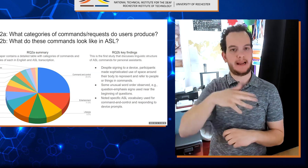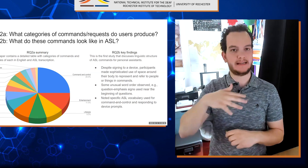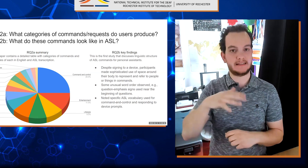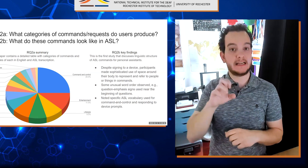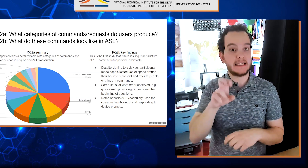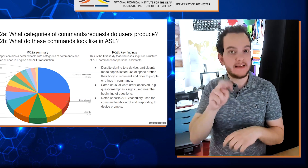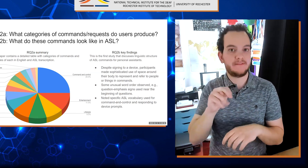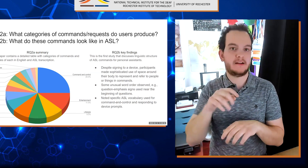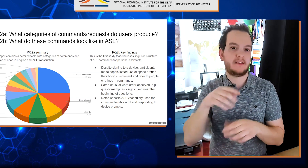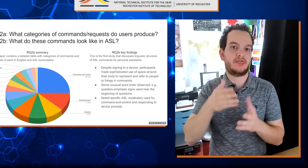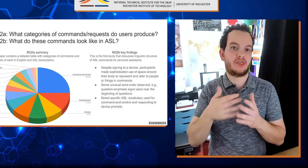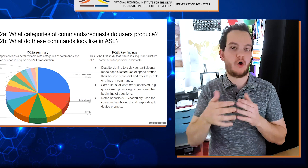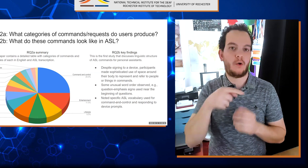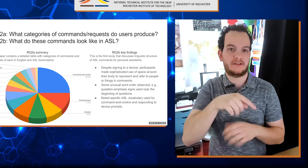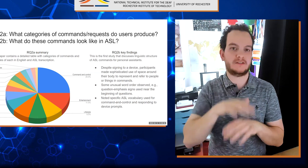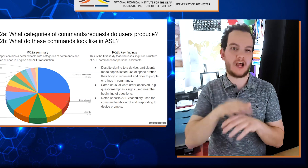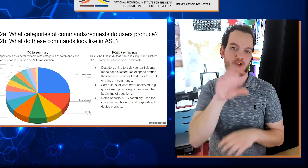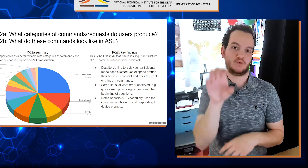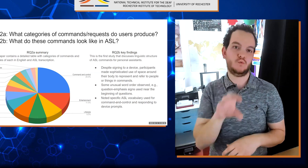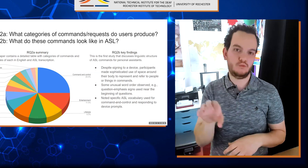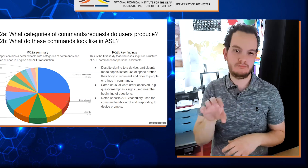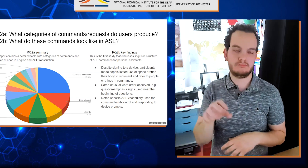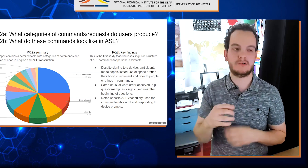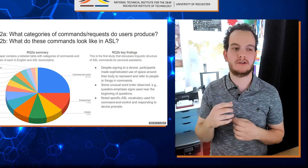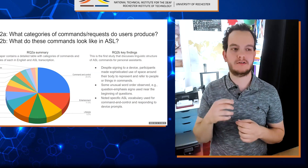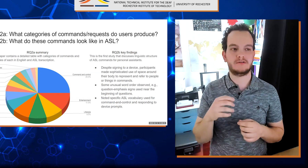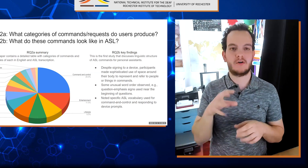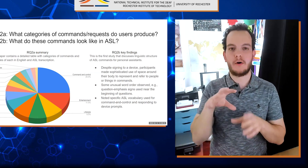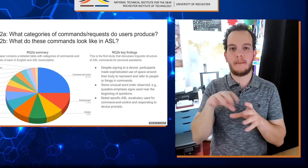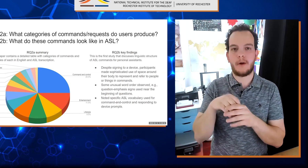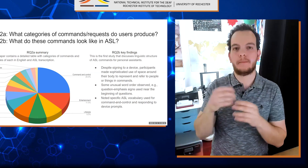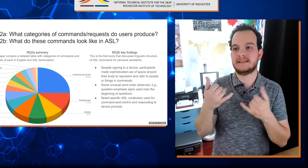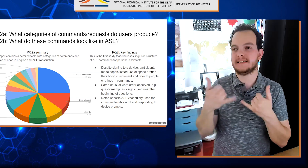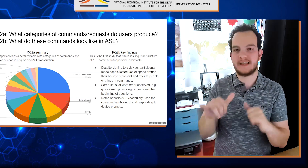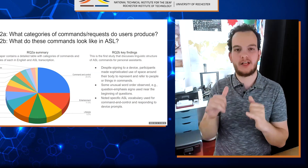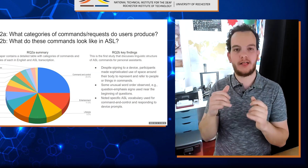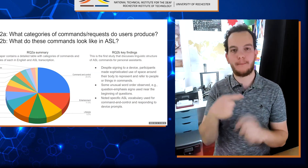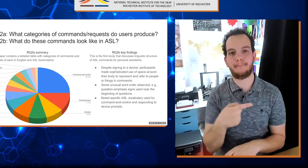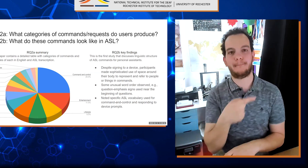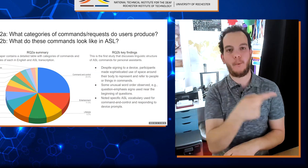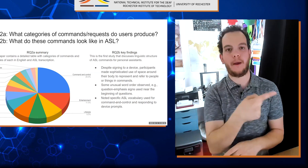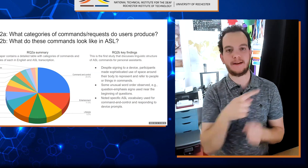Also, the use of sign space, even though folks were on Zoom,